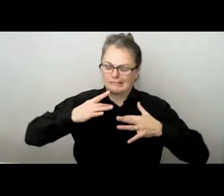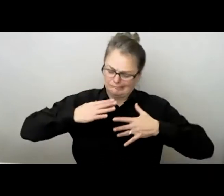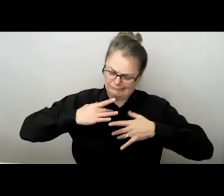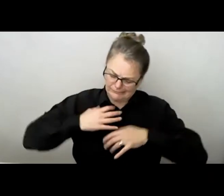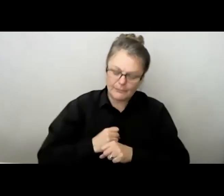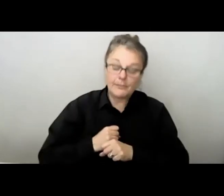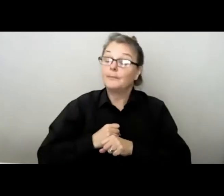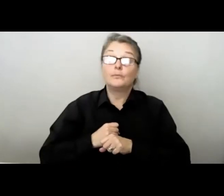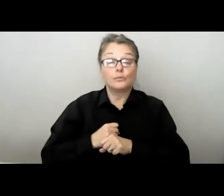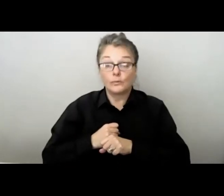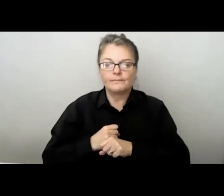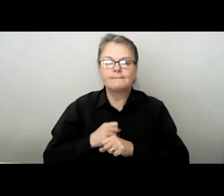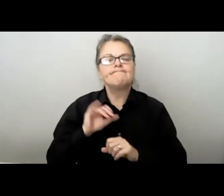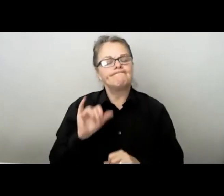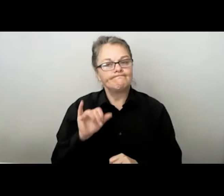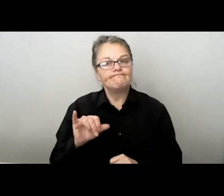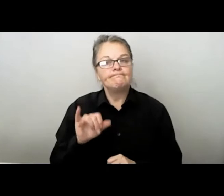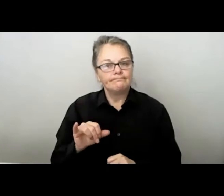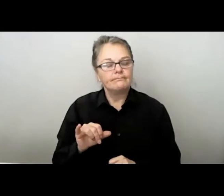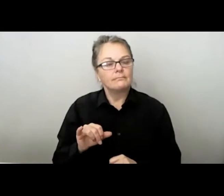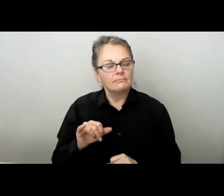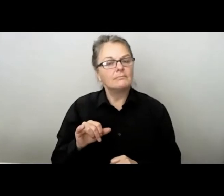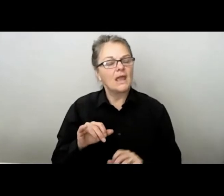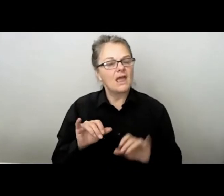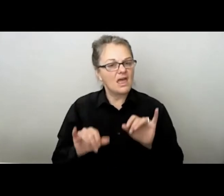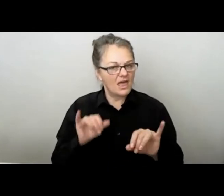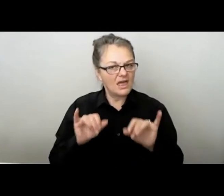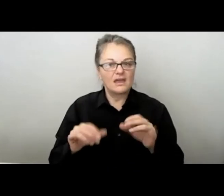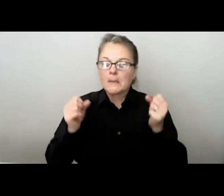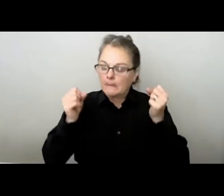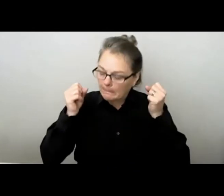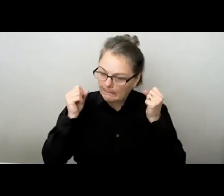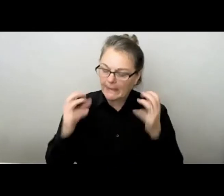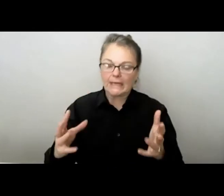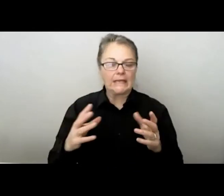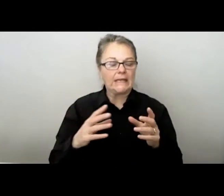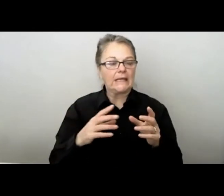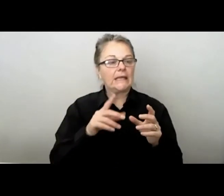MANY PARTICIPANTS EXPERIENCED VIOLATION OF THEIR RIGHTS IN EMPLOYMENT SITUATIONS.